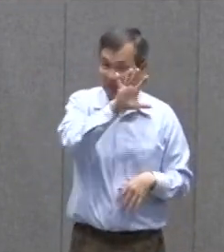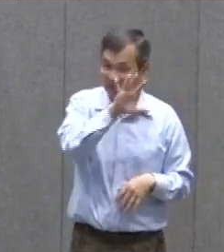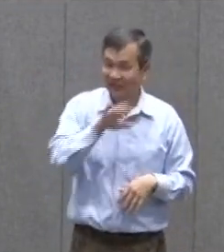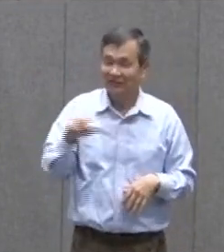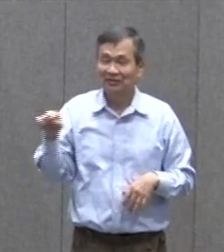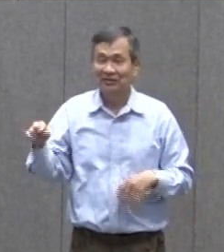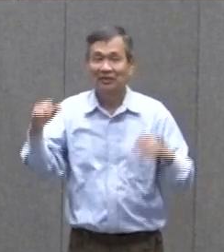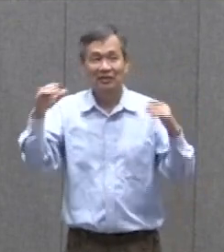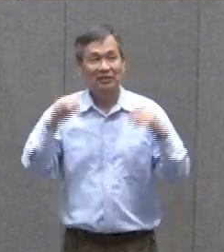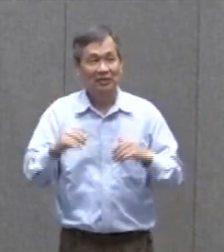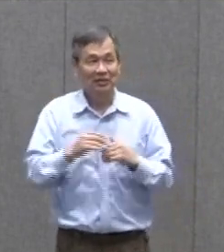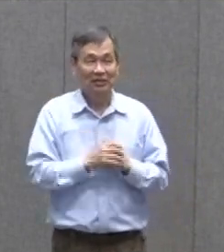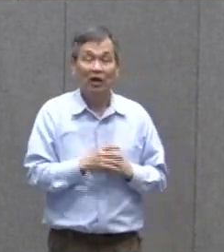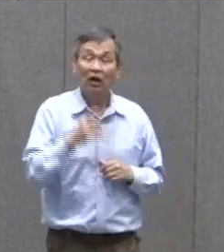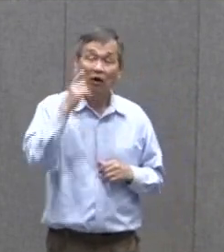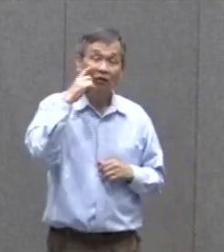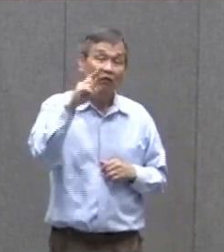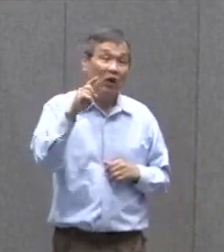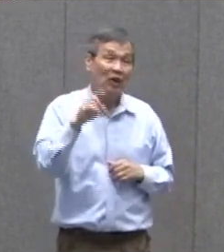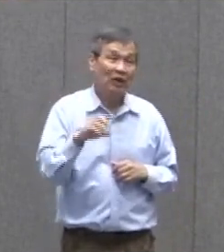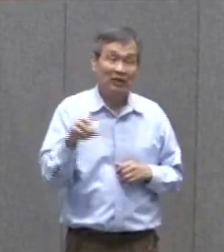I have a match for six.